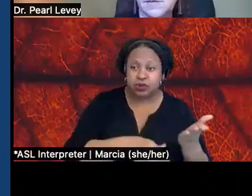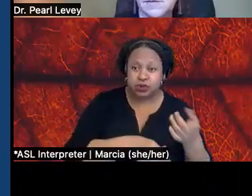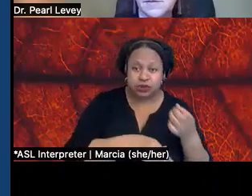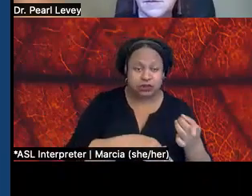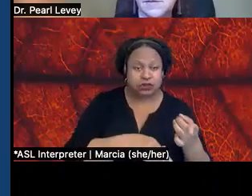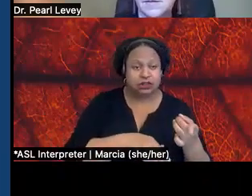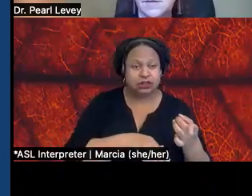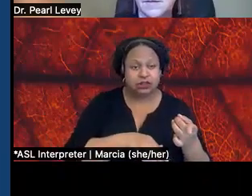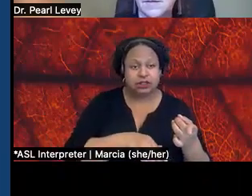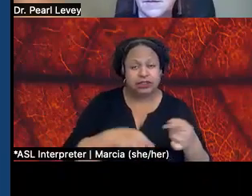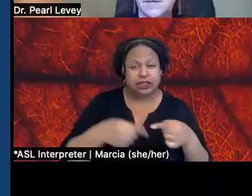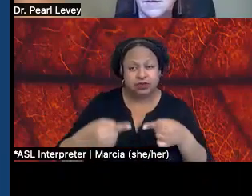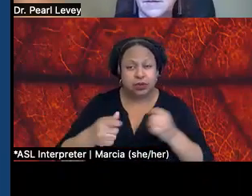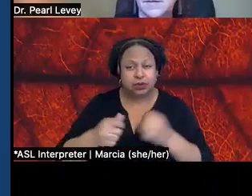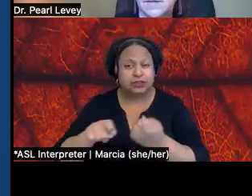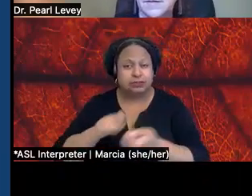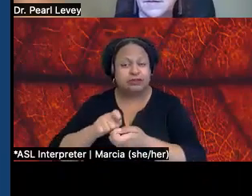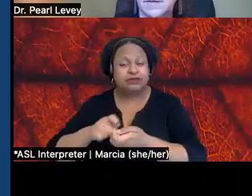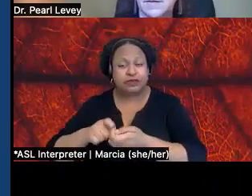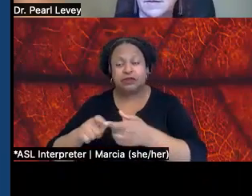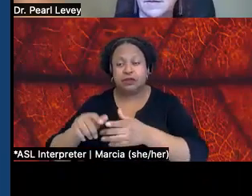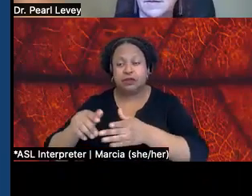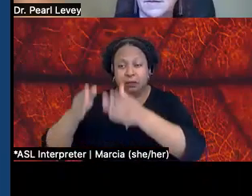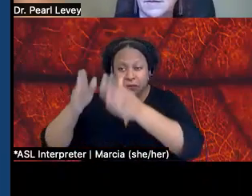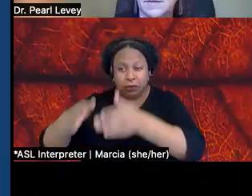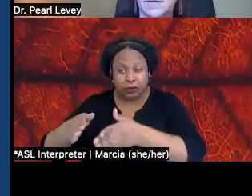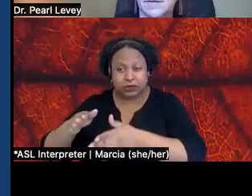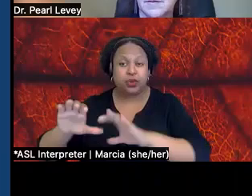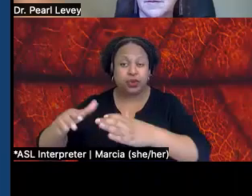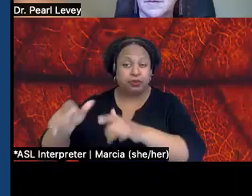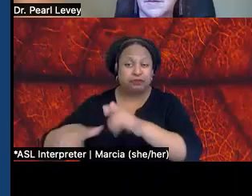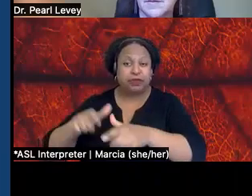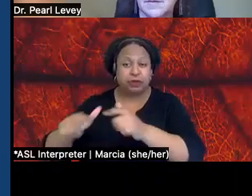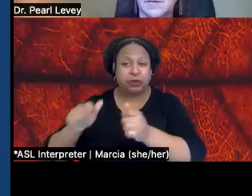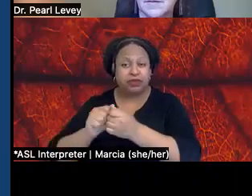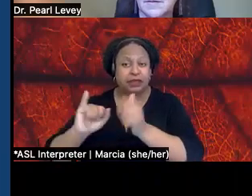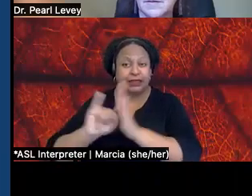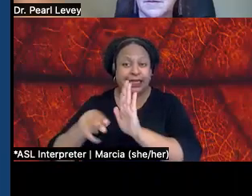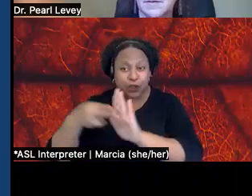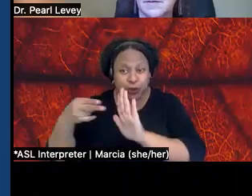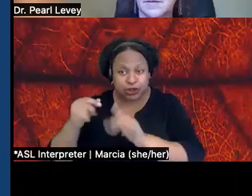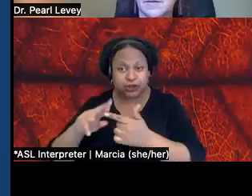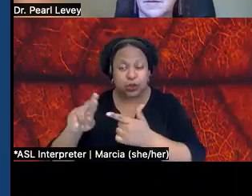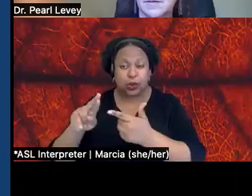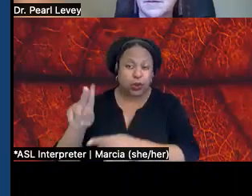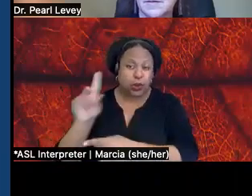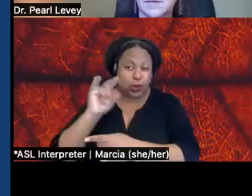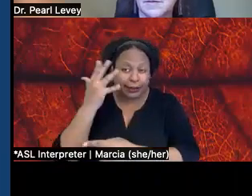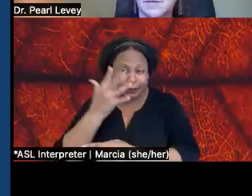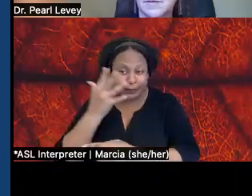diagnosis or presentation, the conversation often comes up that well in any setting,